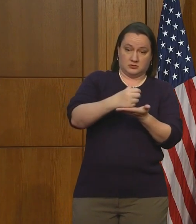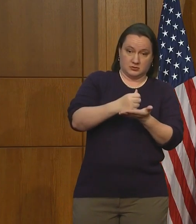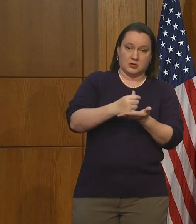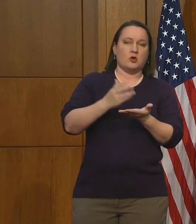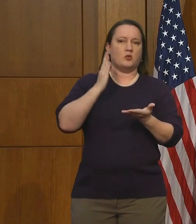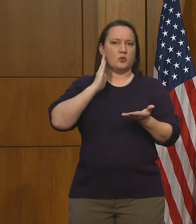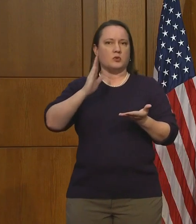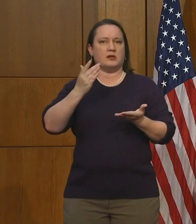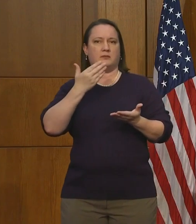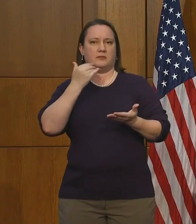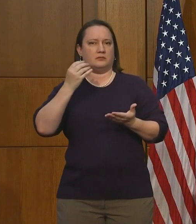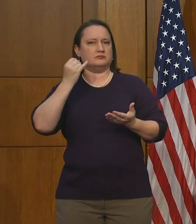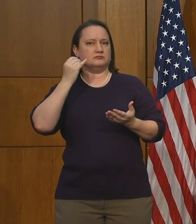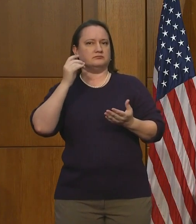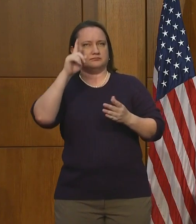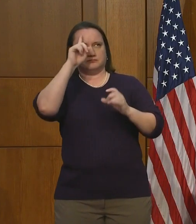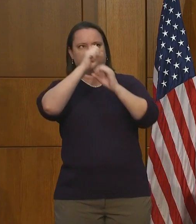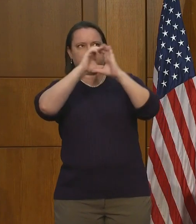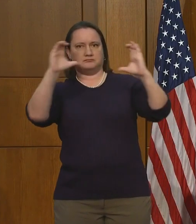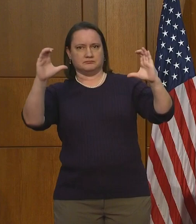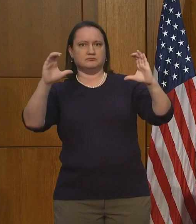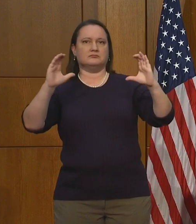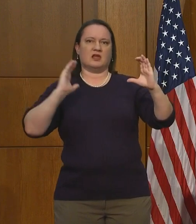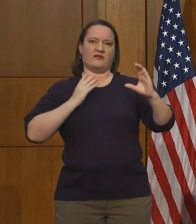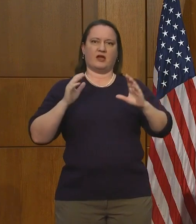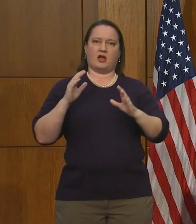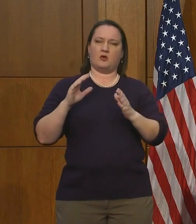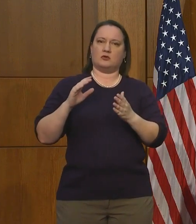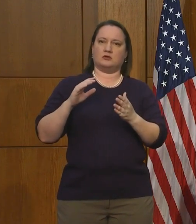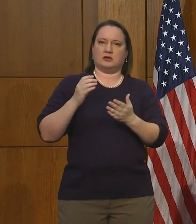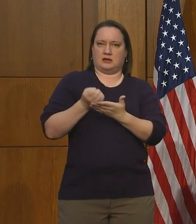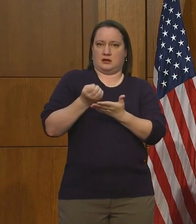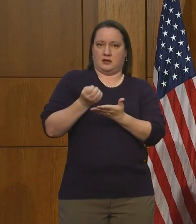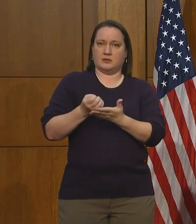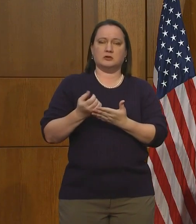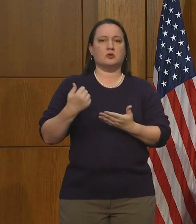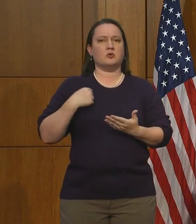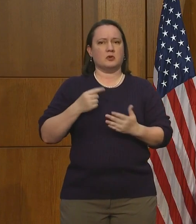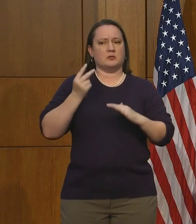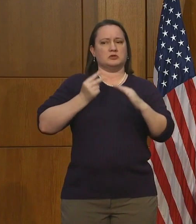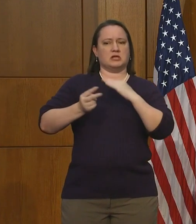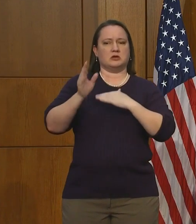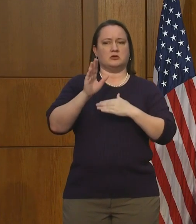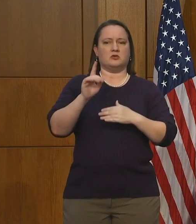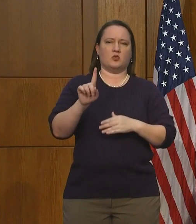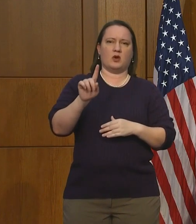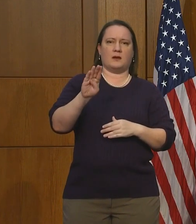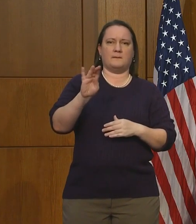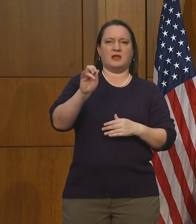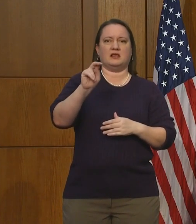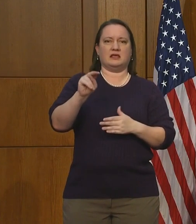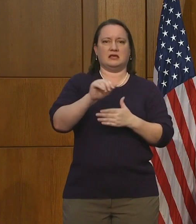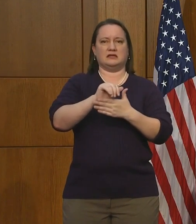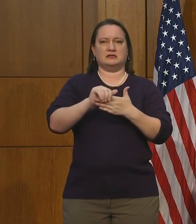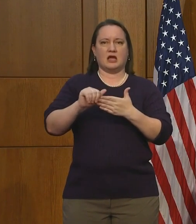WE'LL KNOW EXACTLY WHERE WE STAND BUT THE GOOD NEWS IS AS THE GOVERNOR MENTIONED WE HAD